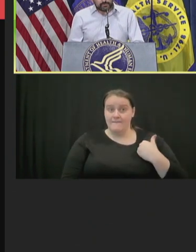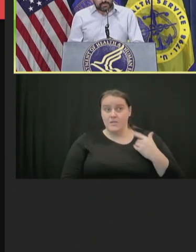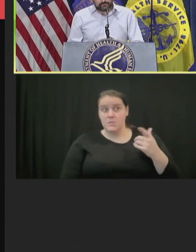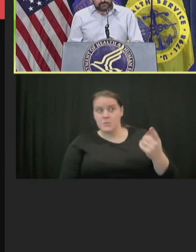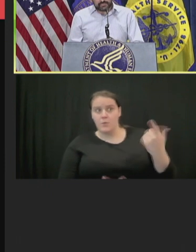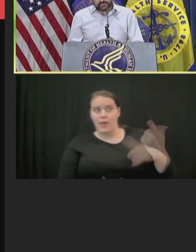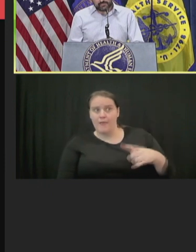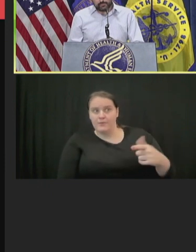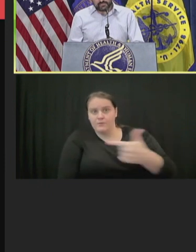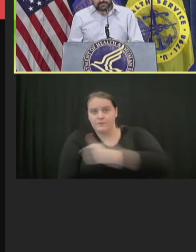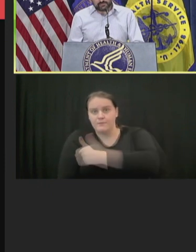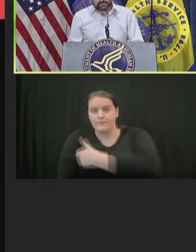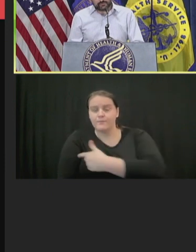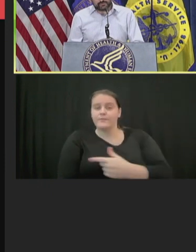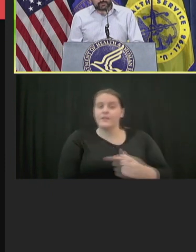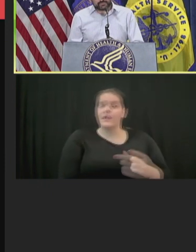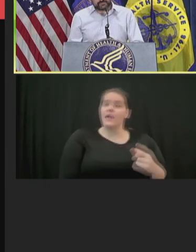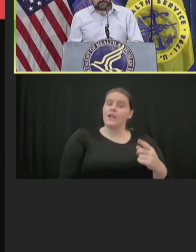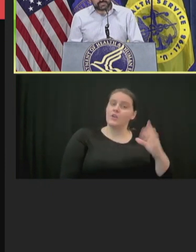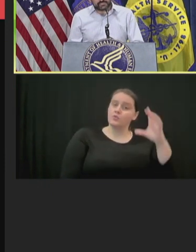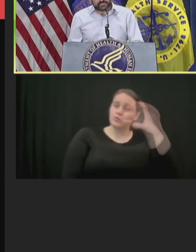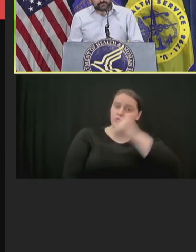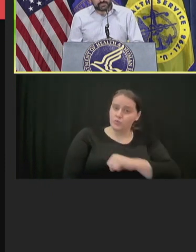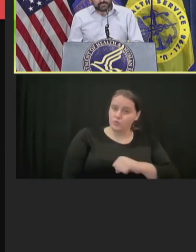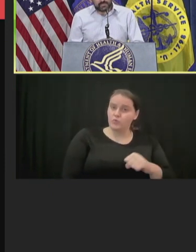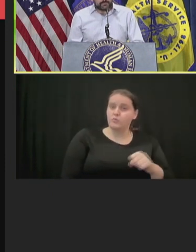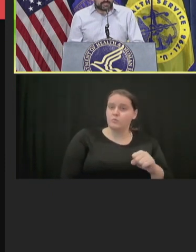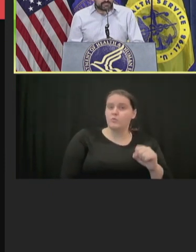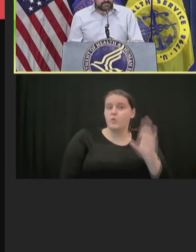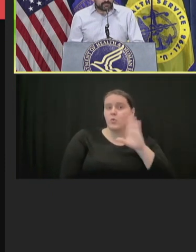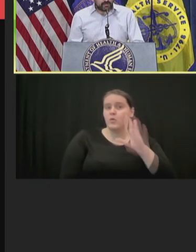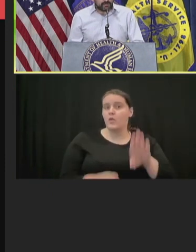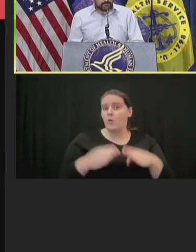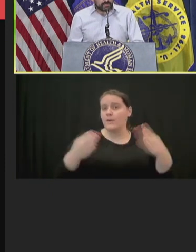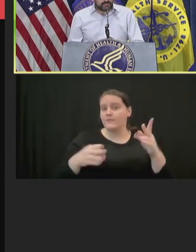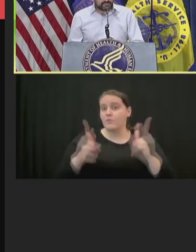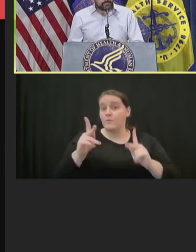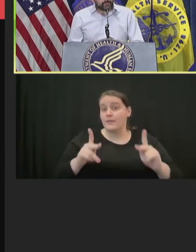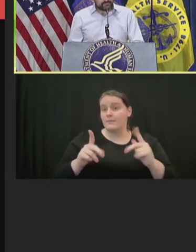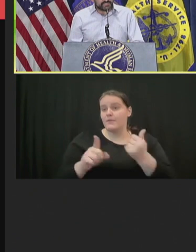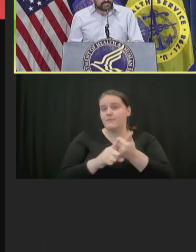will eventually open to include people living with HIV, pending supportive data